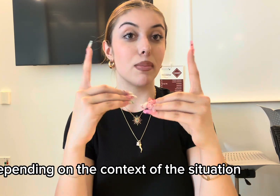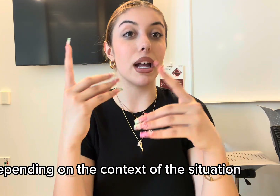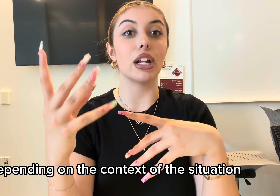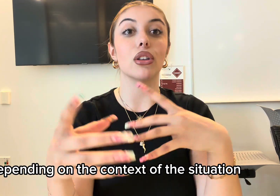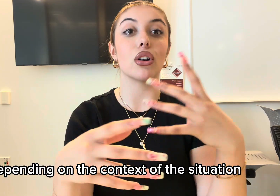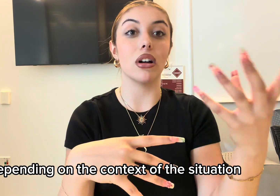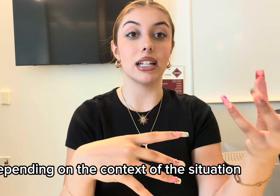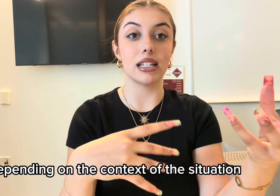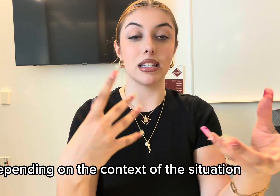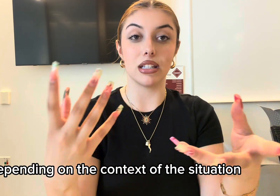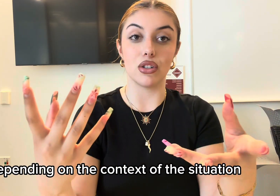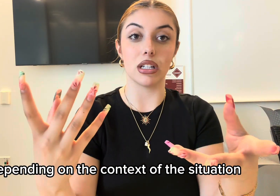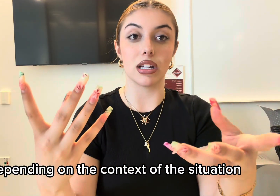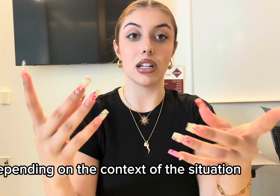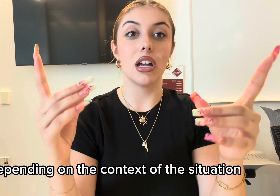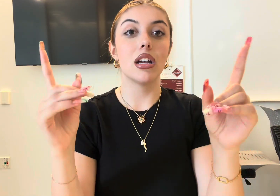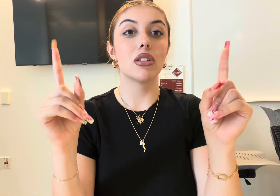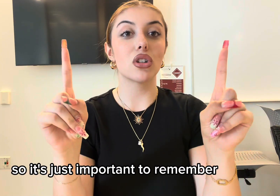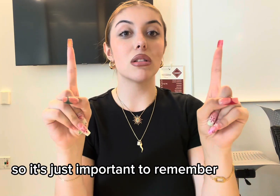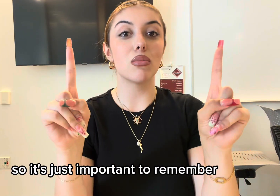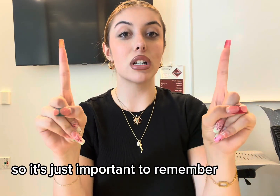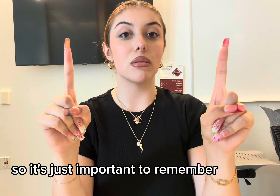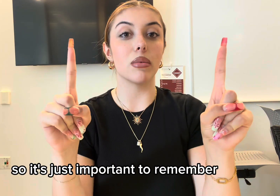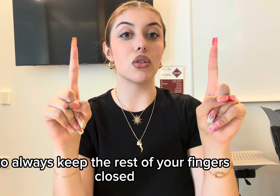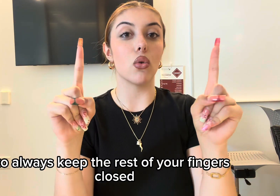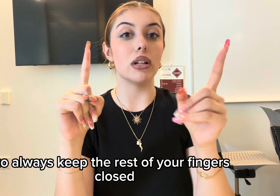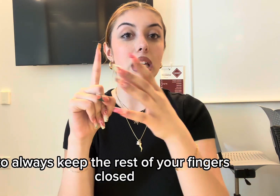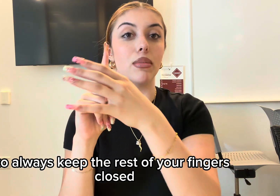depending on the context of the situation. So, it's just important to remember to always keep